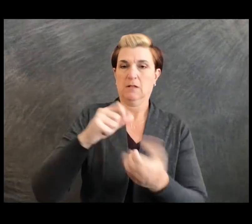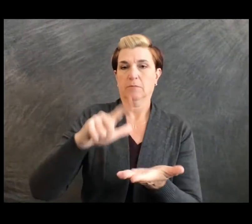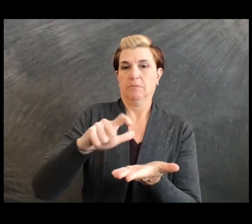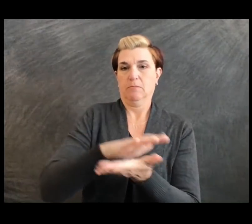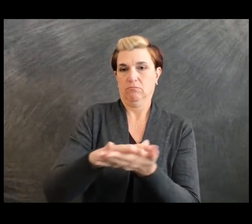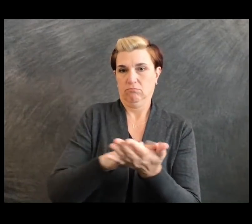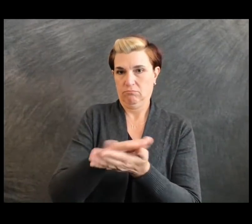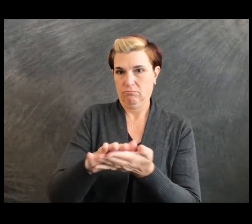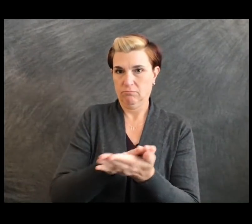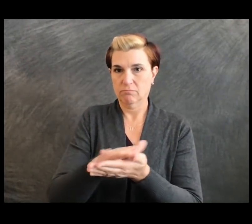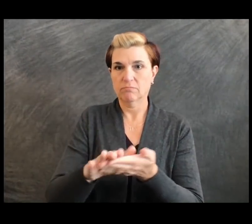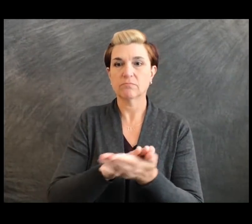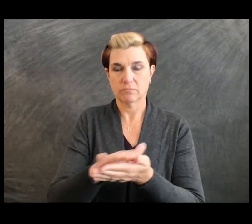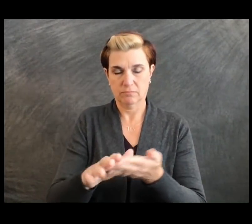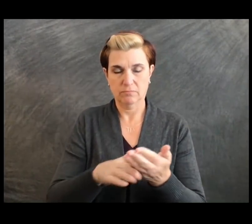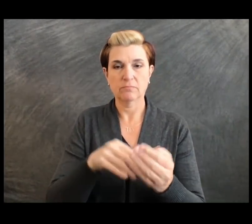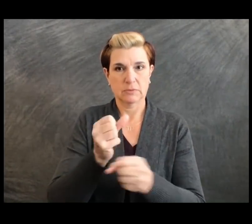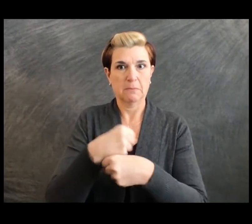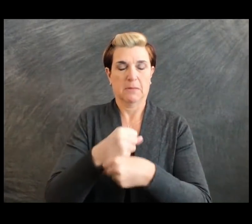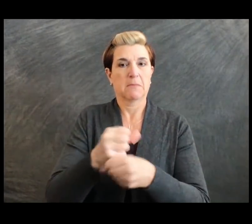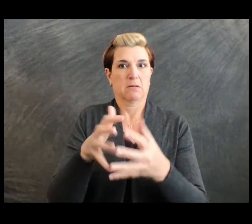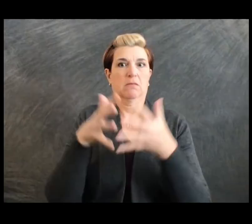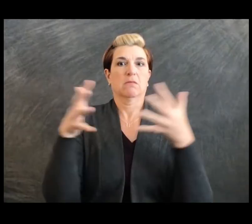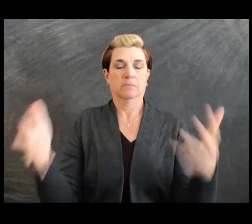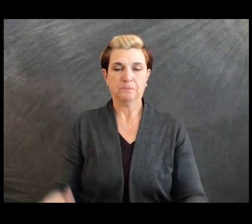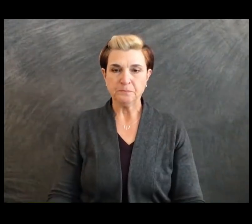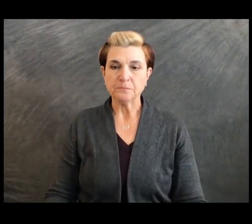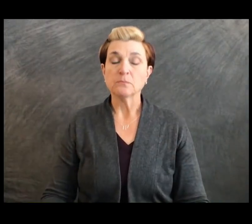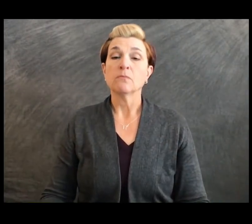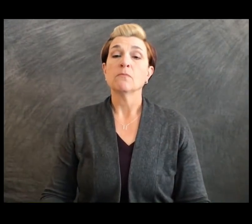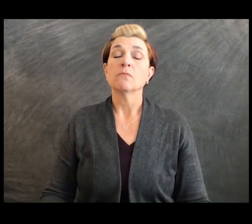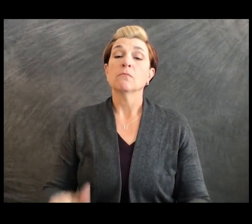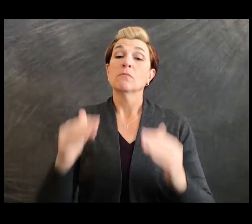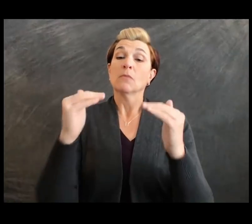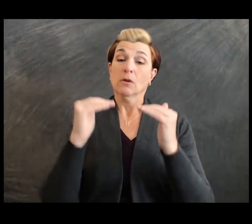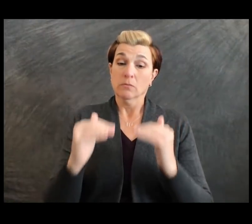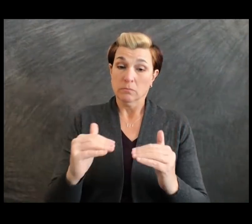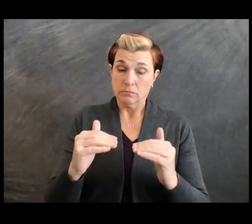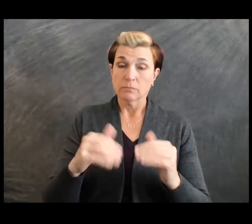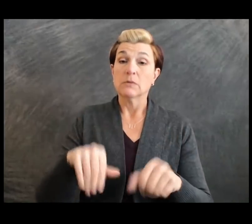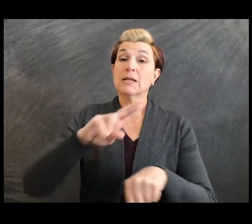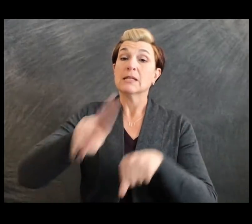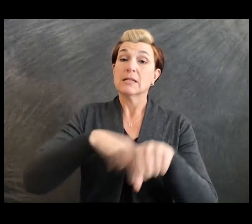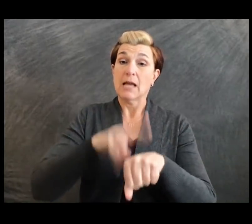the way we've activated the National Response Coordination Center - level 1